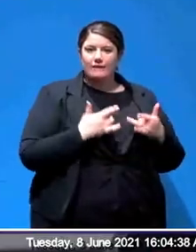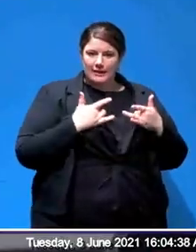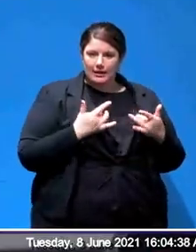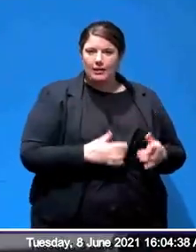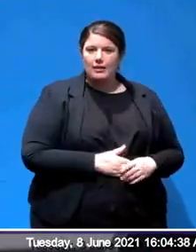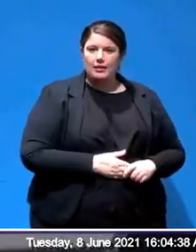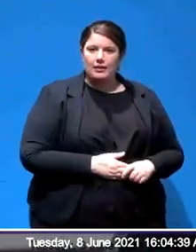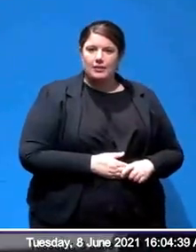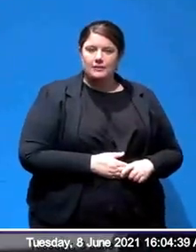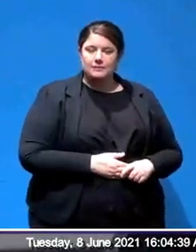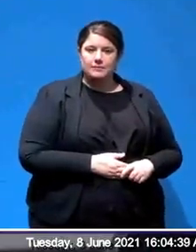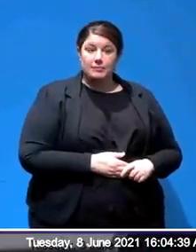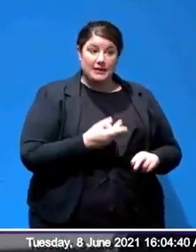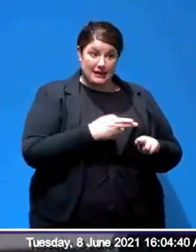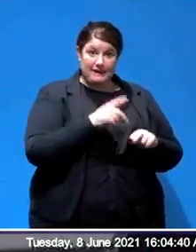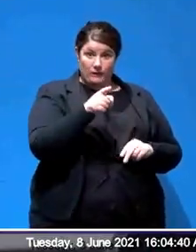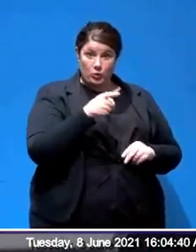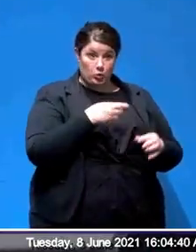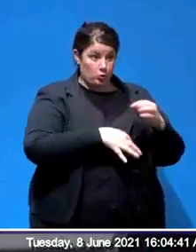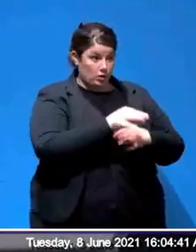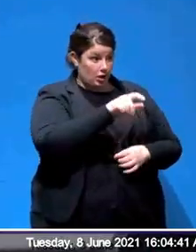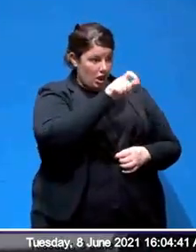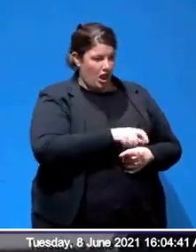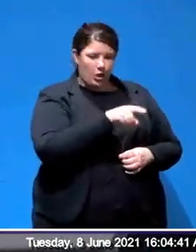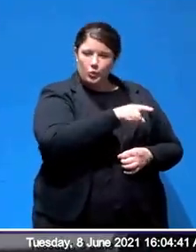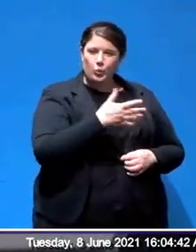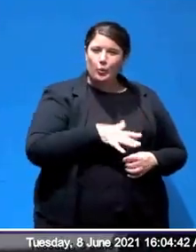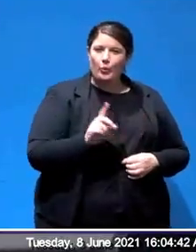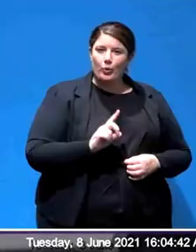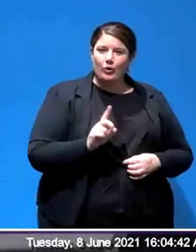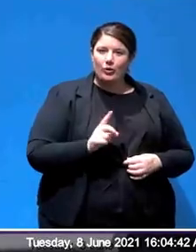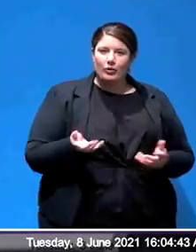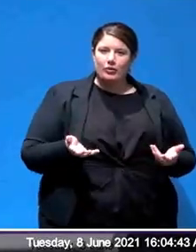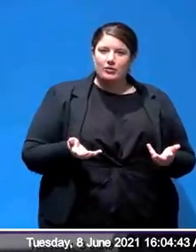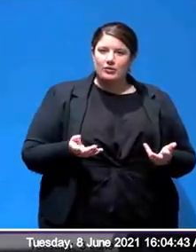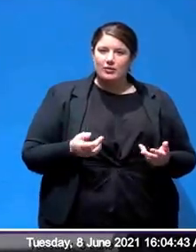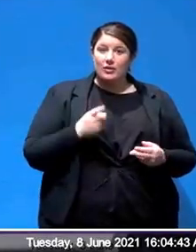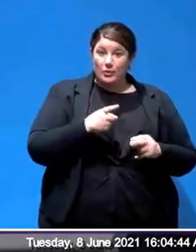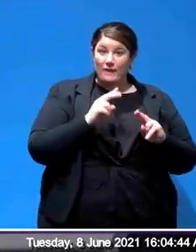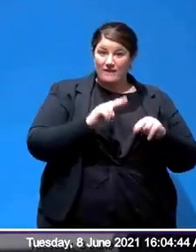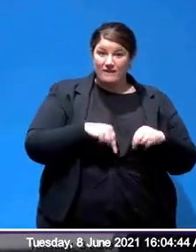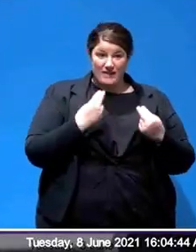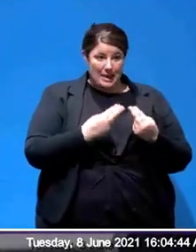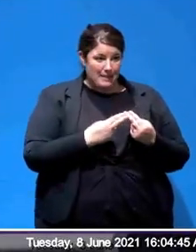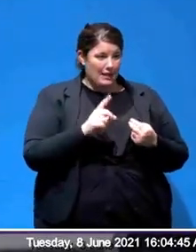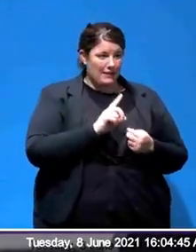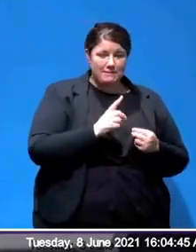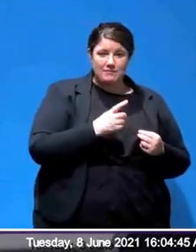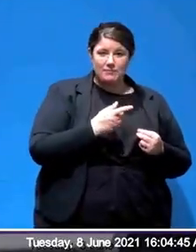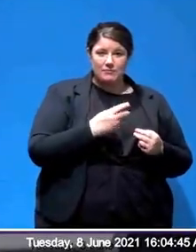would you want if you were in the service, what would you want, how would you want your loved one to be presented and how would you want your loved one to